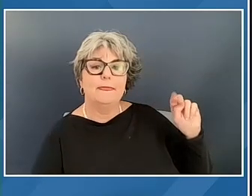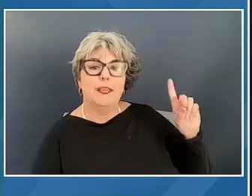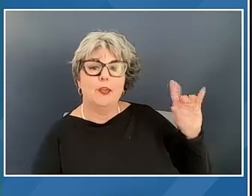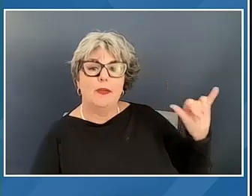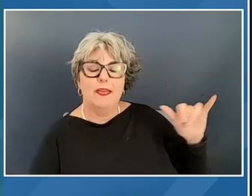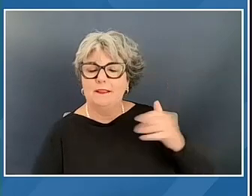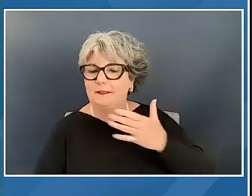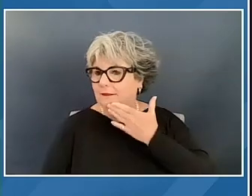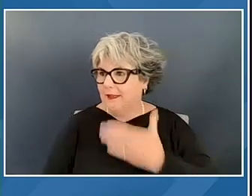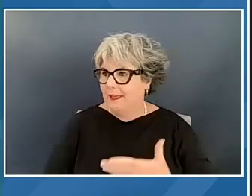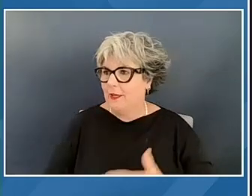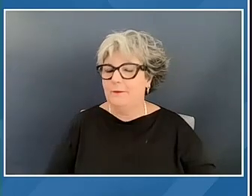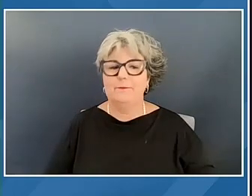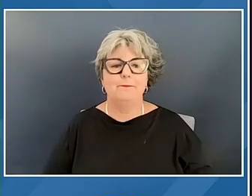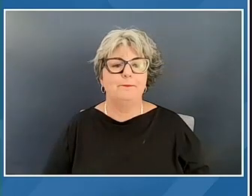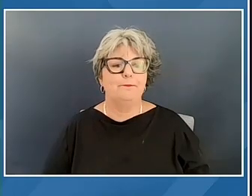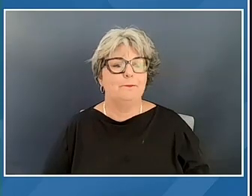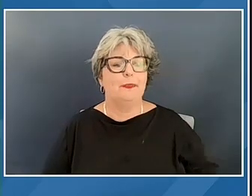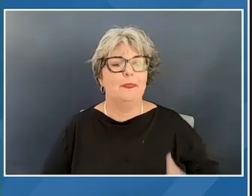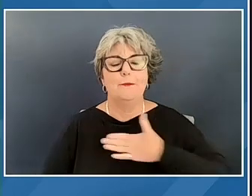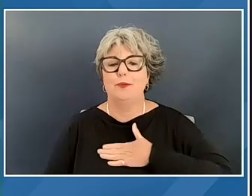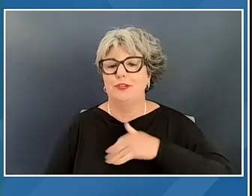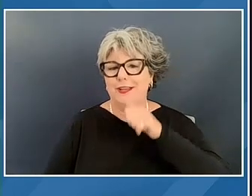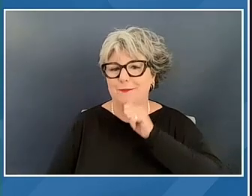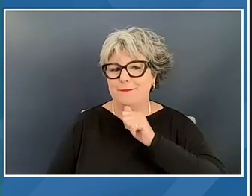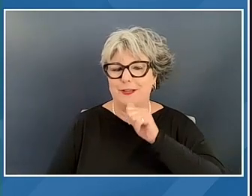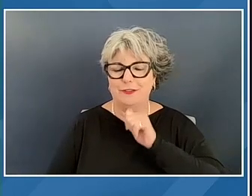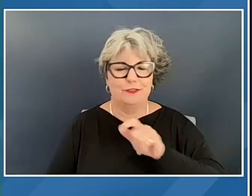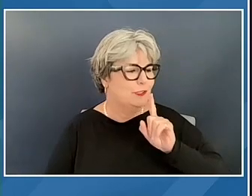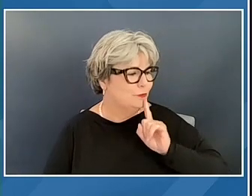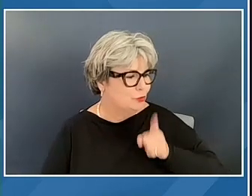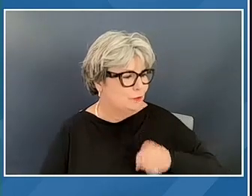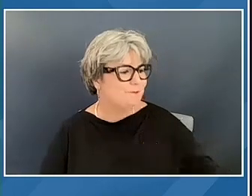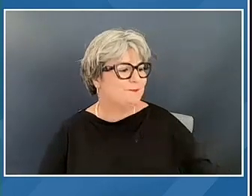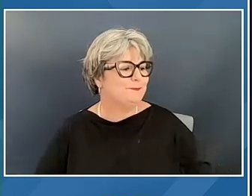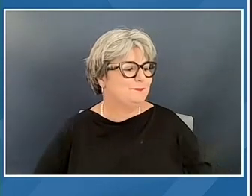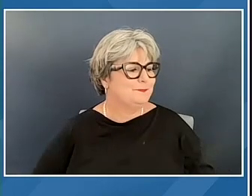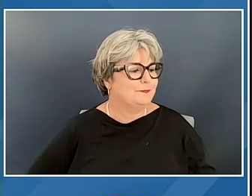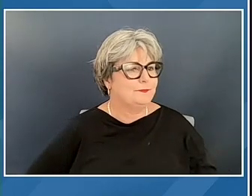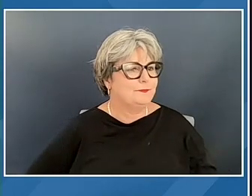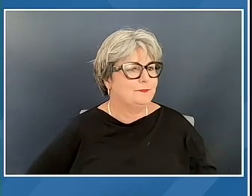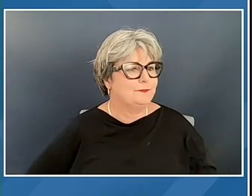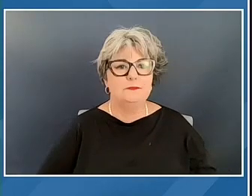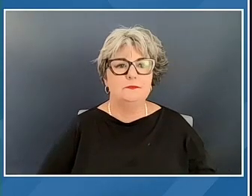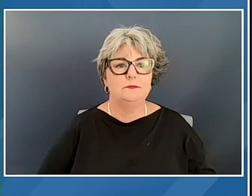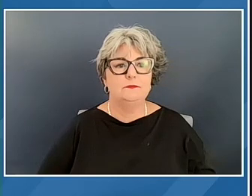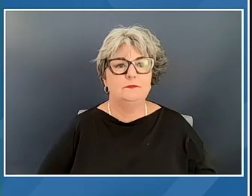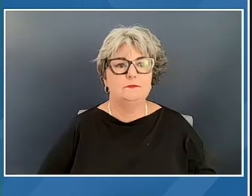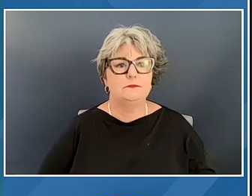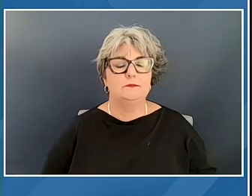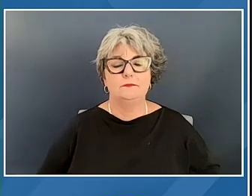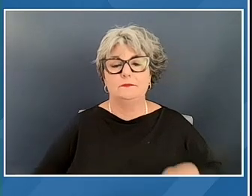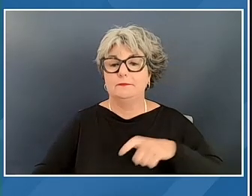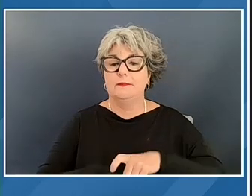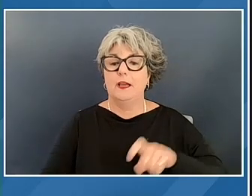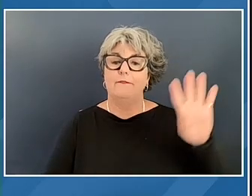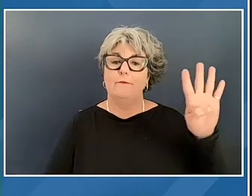Sure. It is now 4:00 pm, which is our scheduled end time.